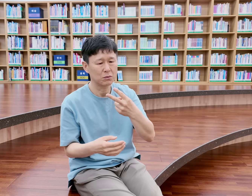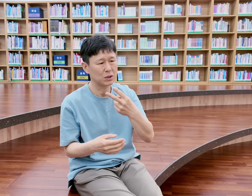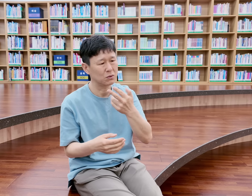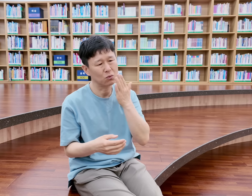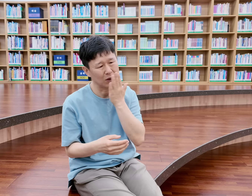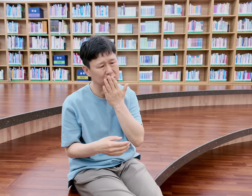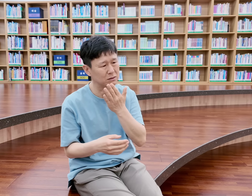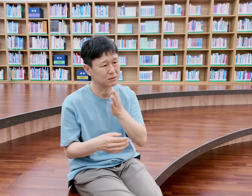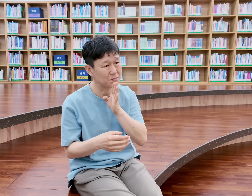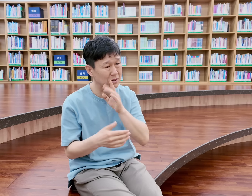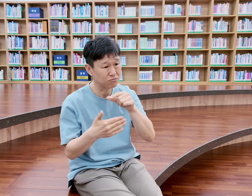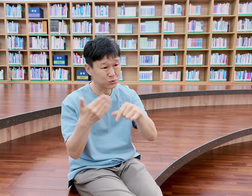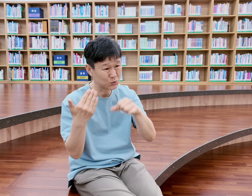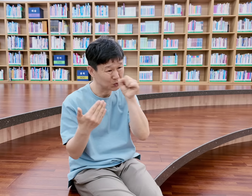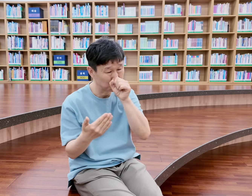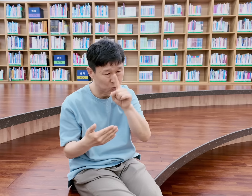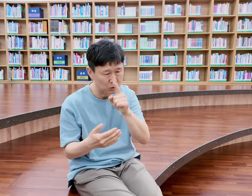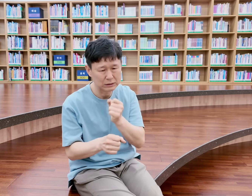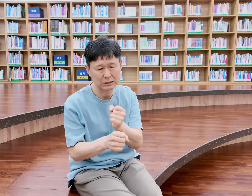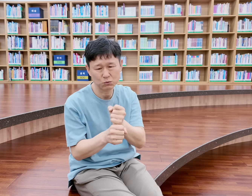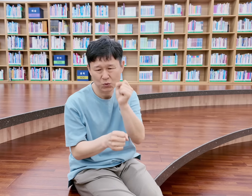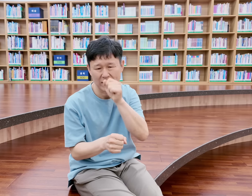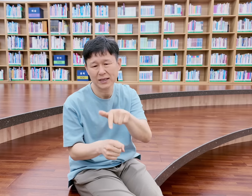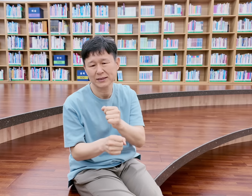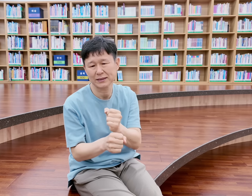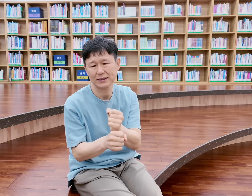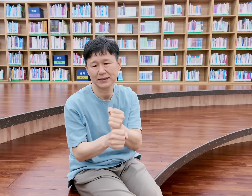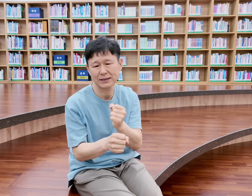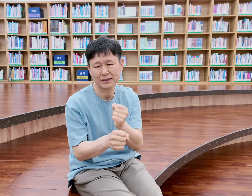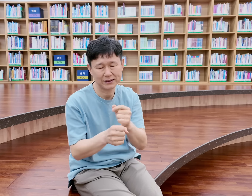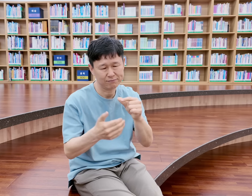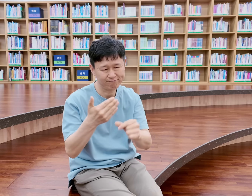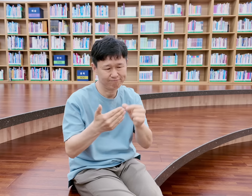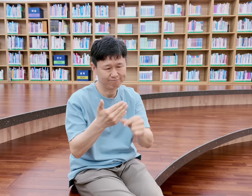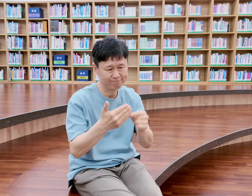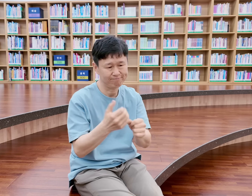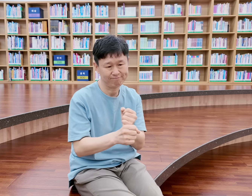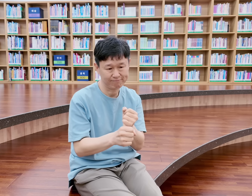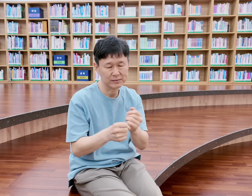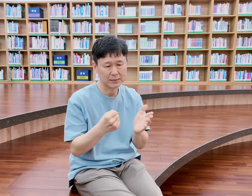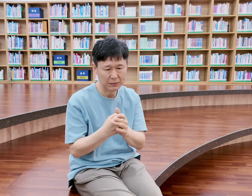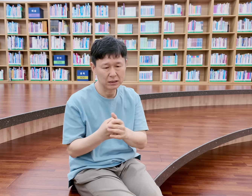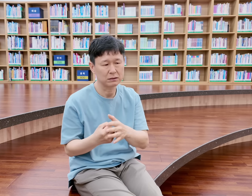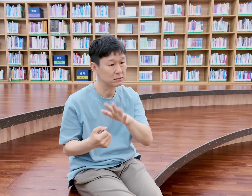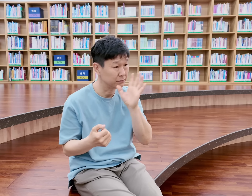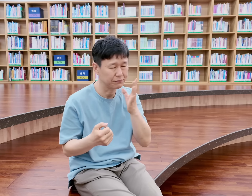In particular, the program most preferred by deaf users is an experiential activity where they create something directly through handwork.